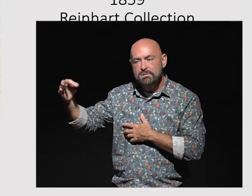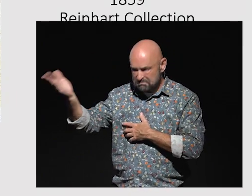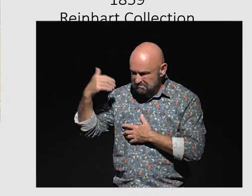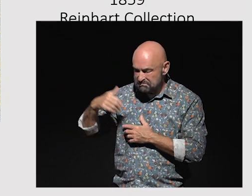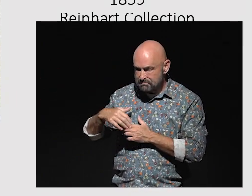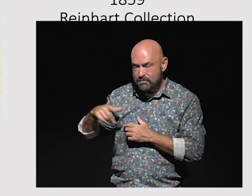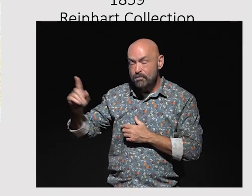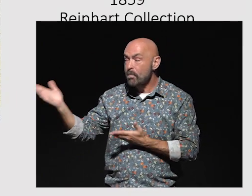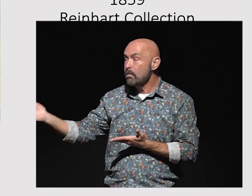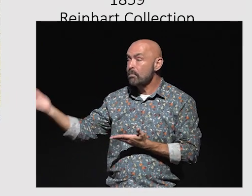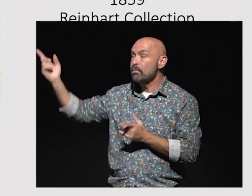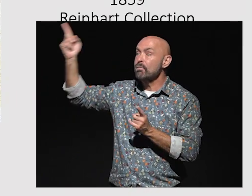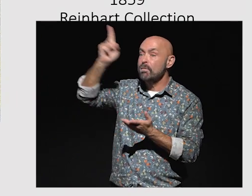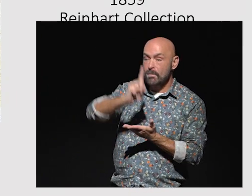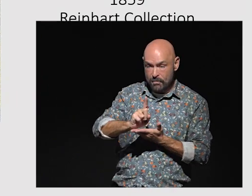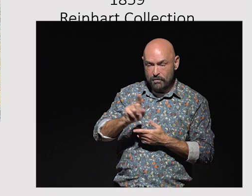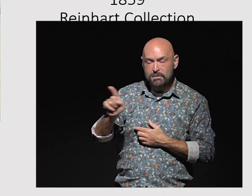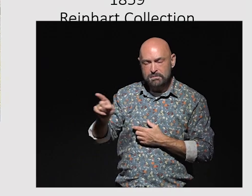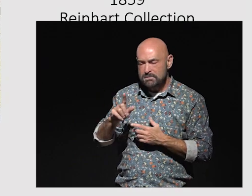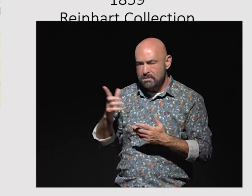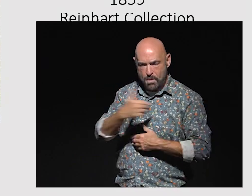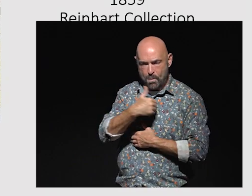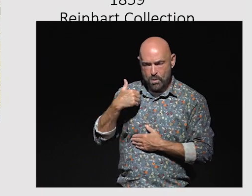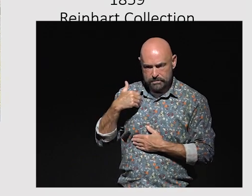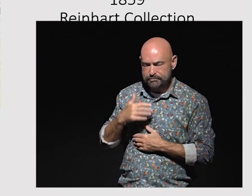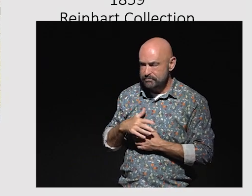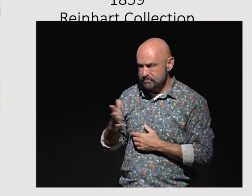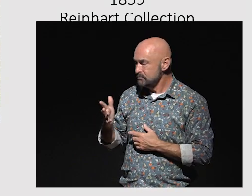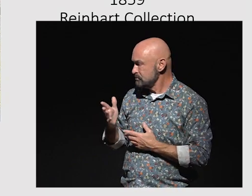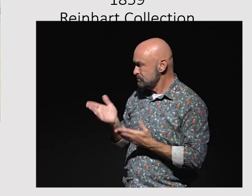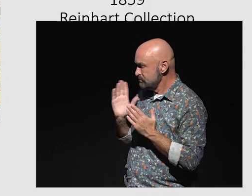She arrived one morning in the Forum at Rome.